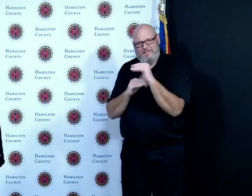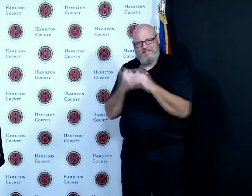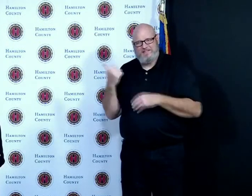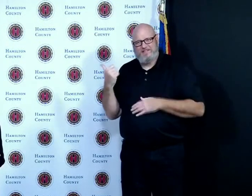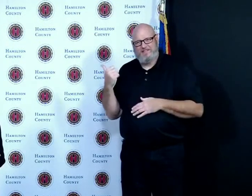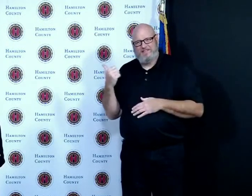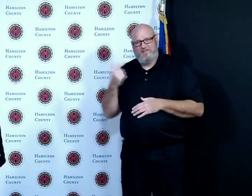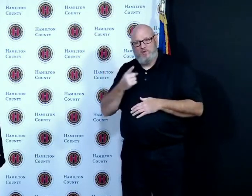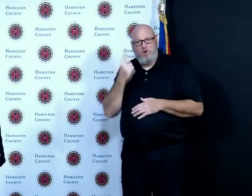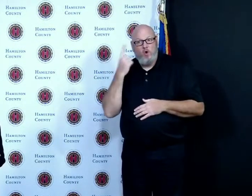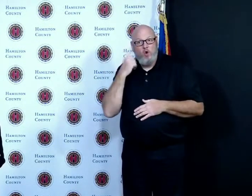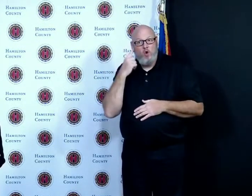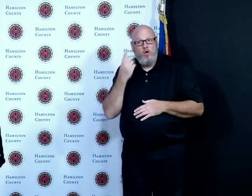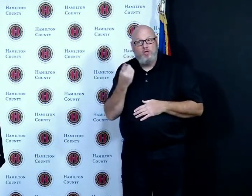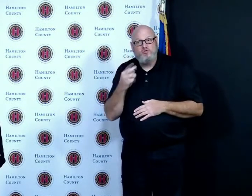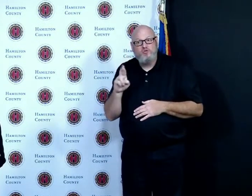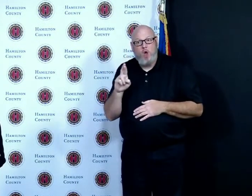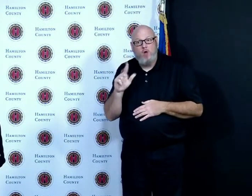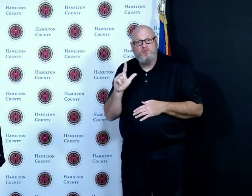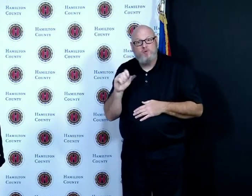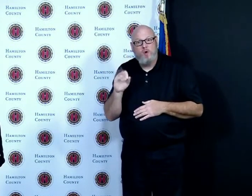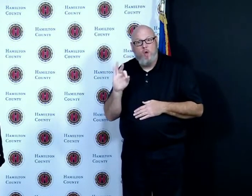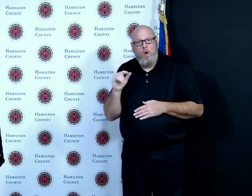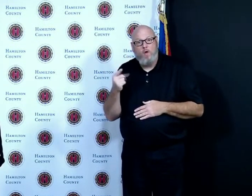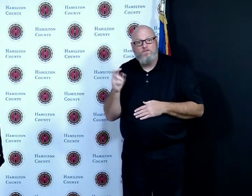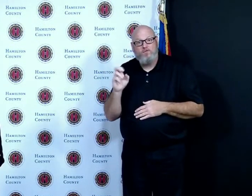all kinds of different place it's just it's kind of like a game of whack-a-mole trying